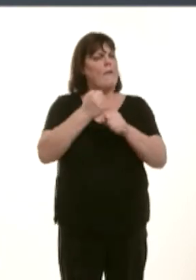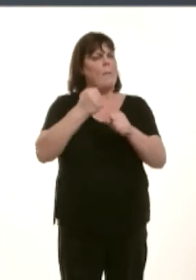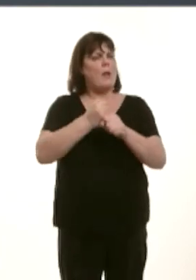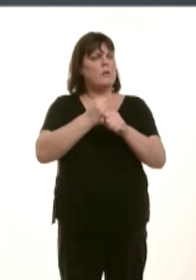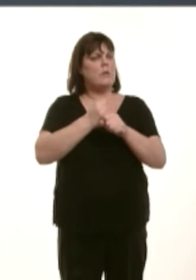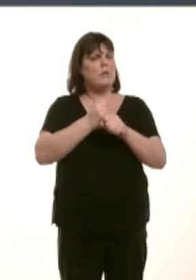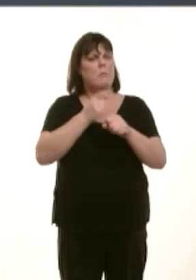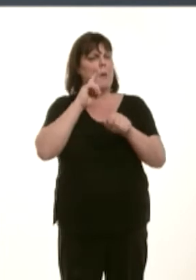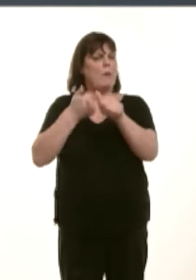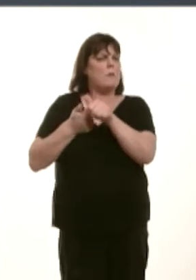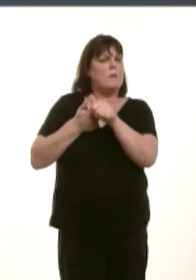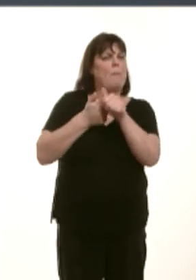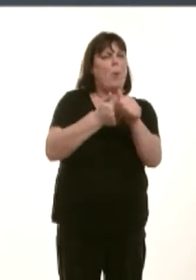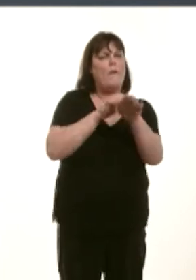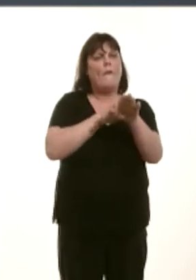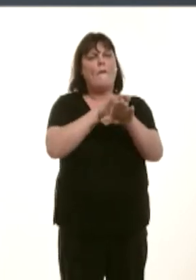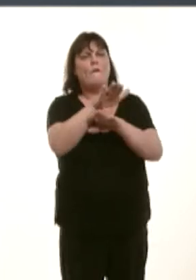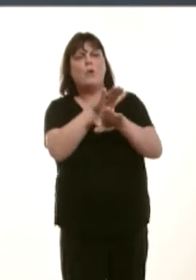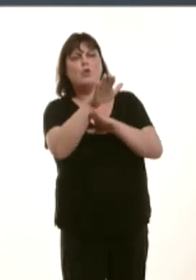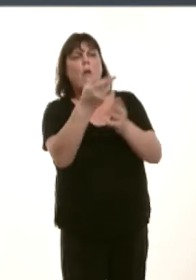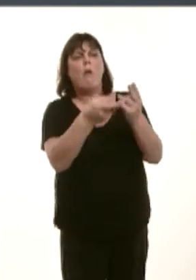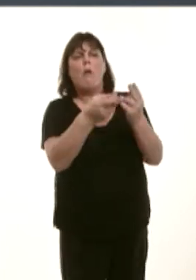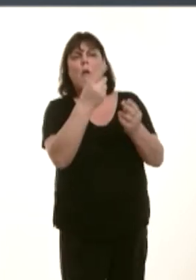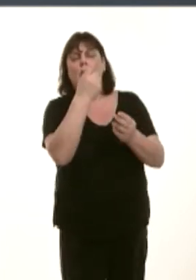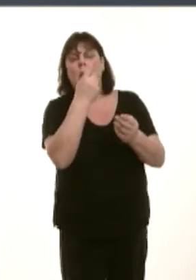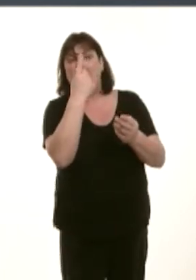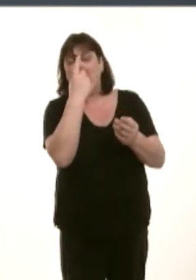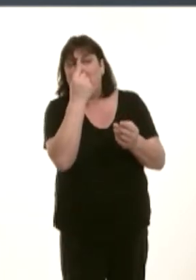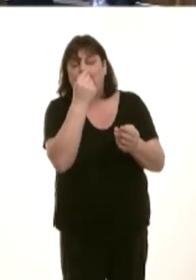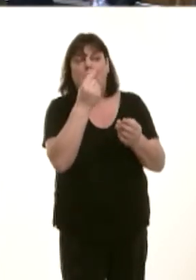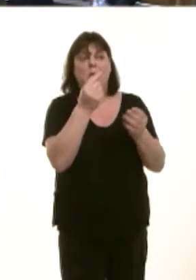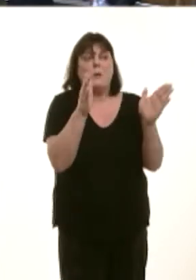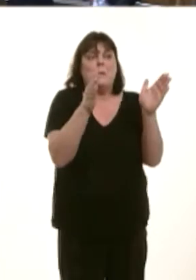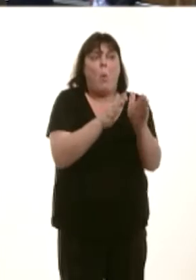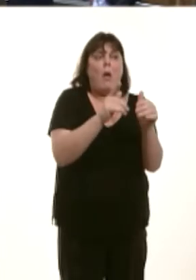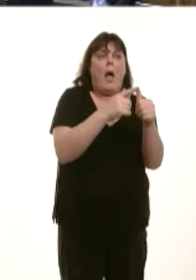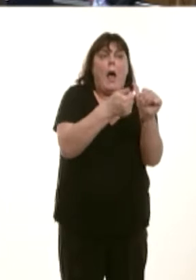future to perhaps open a smaller abattoir for the local market first, but that could grow in future?